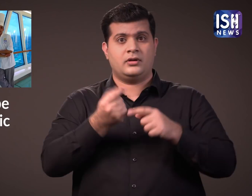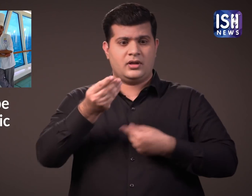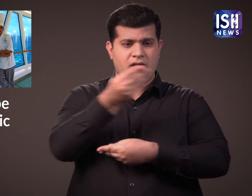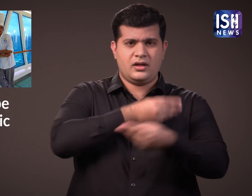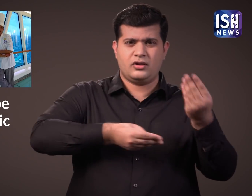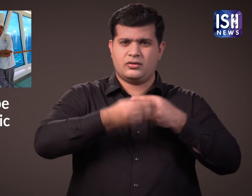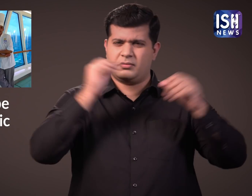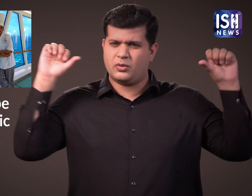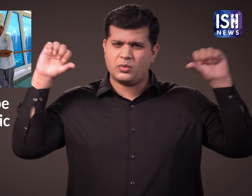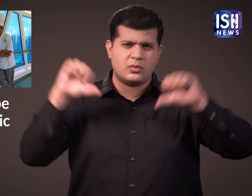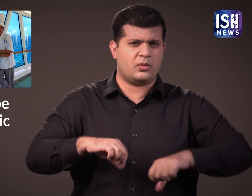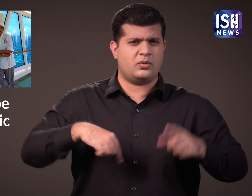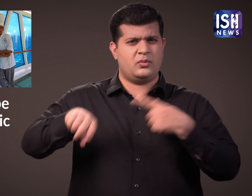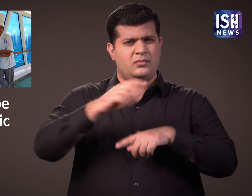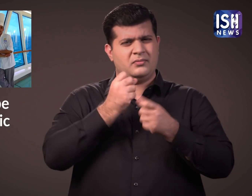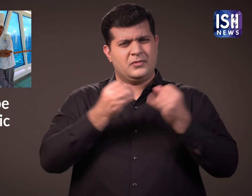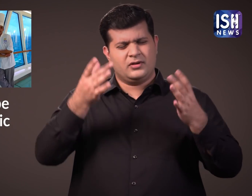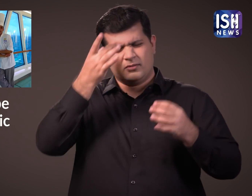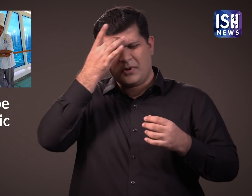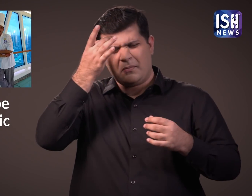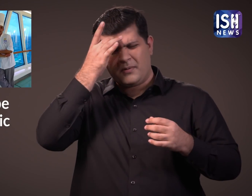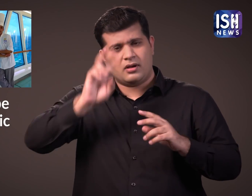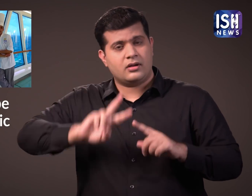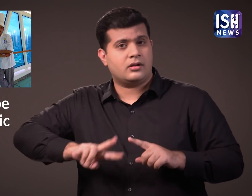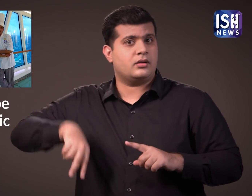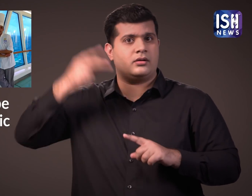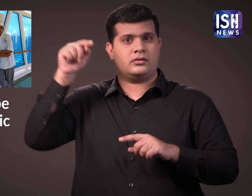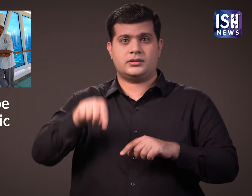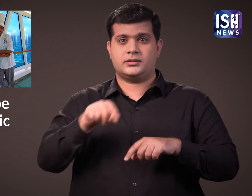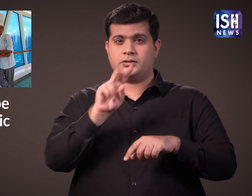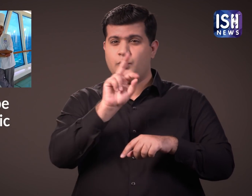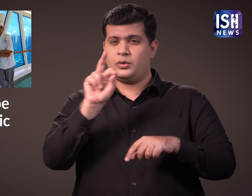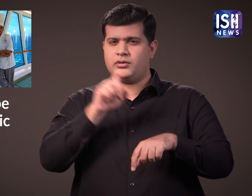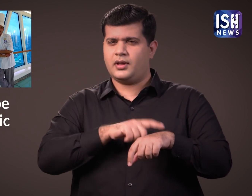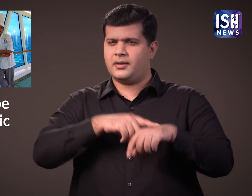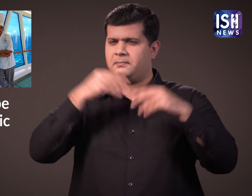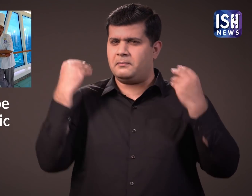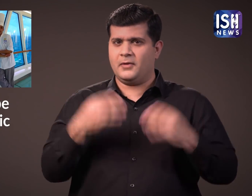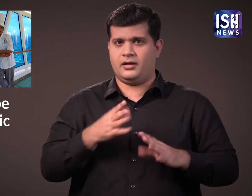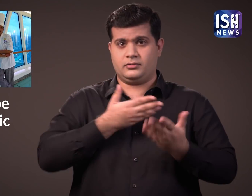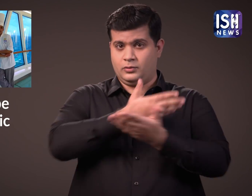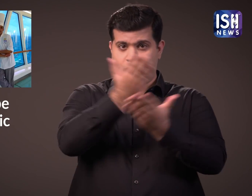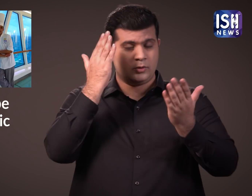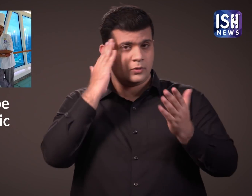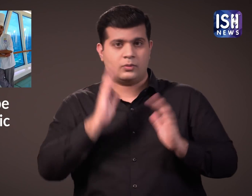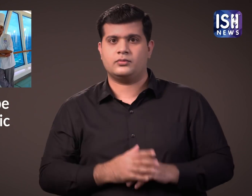economic insecurity and several other problems for the people. You all know that the year 2020 has been a difficult year for everyone.